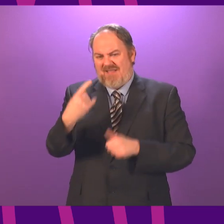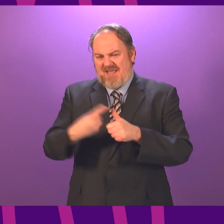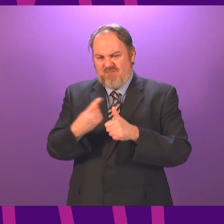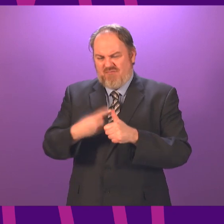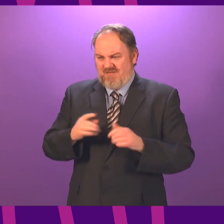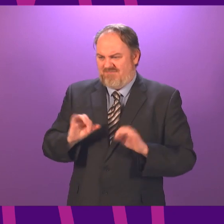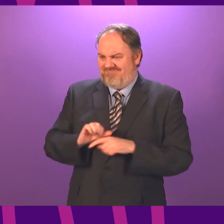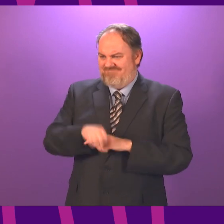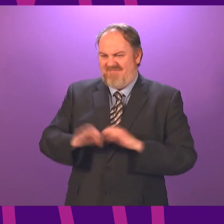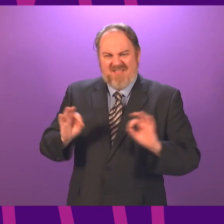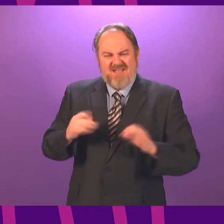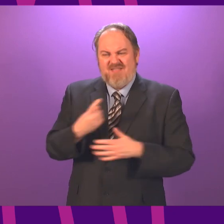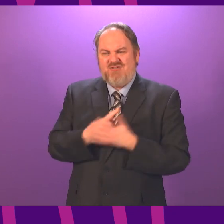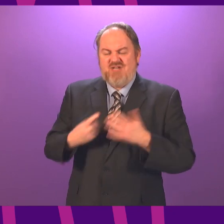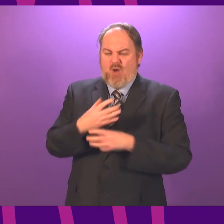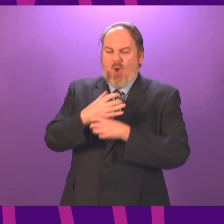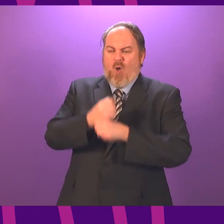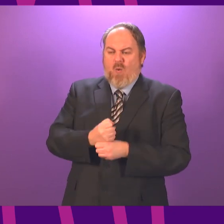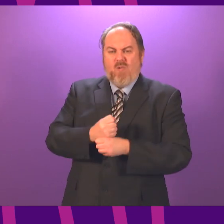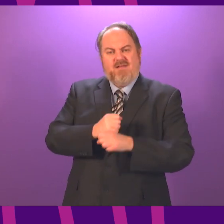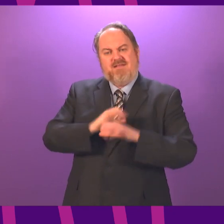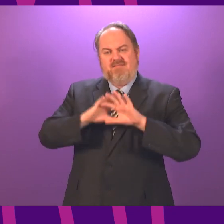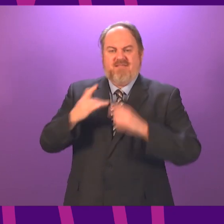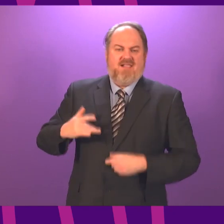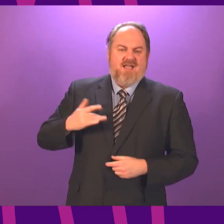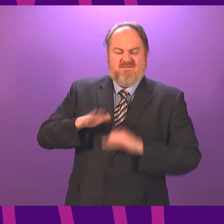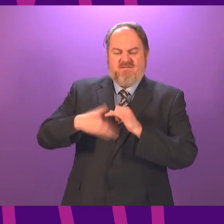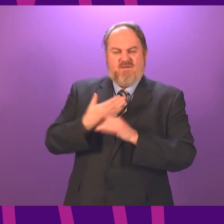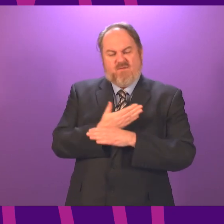for the next eight weeks. Everyone understands that we might not be able to give people absolute